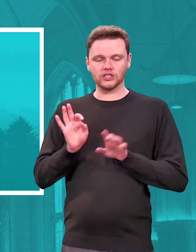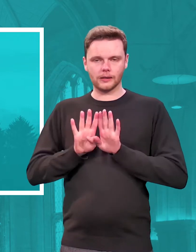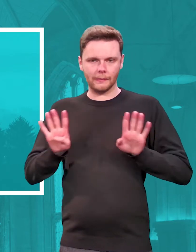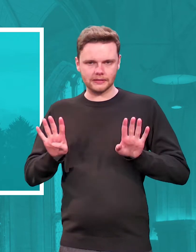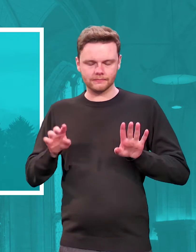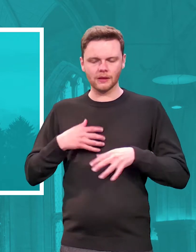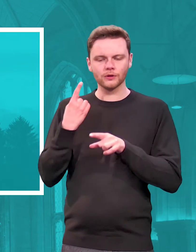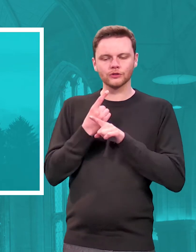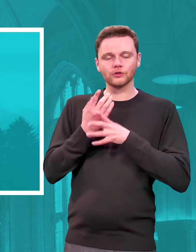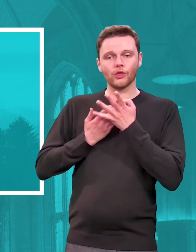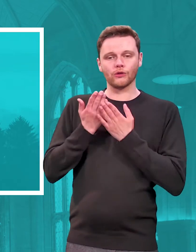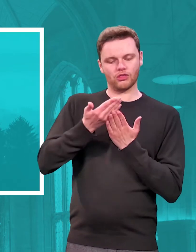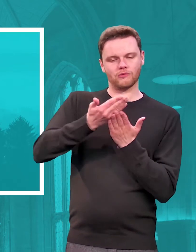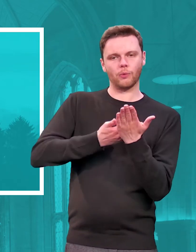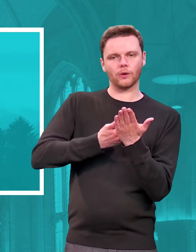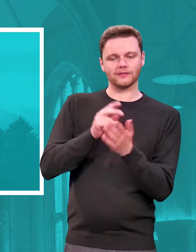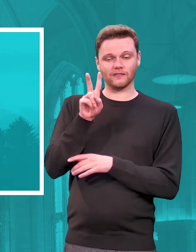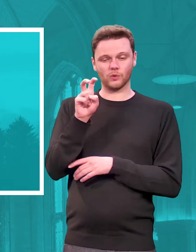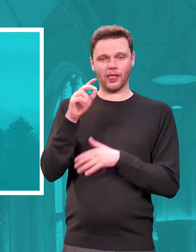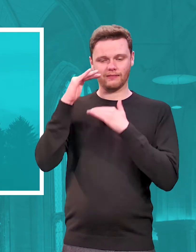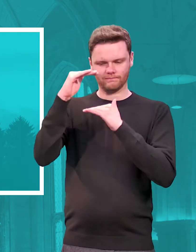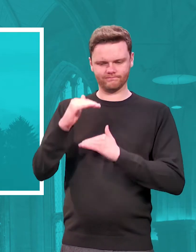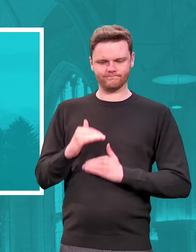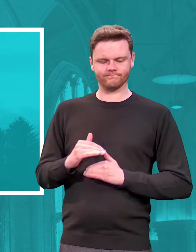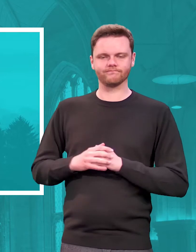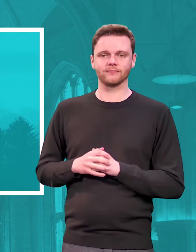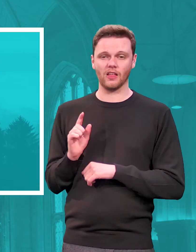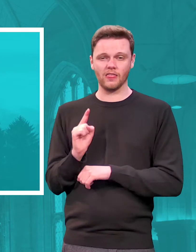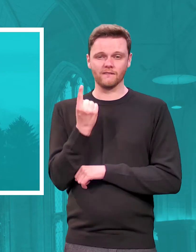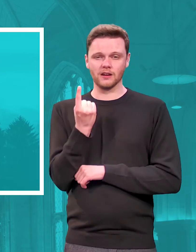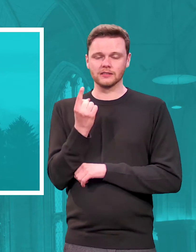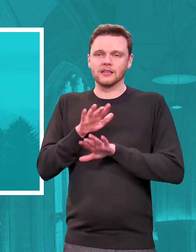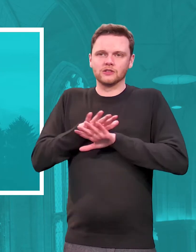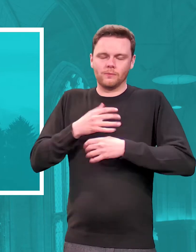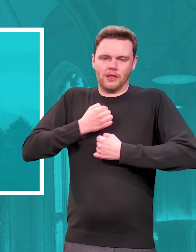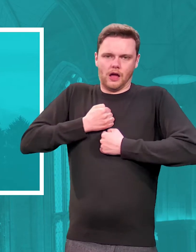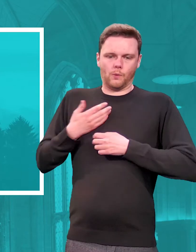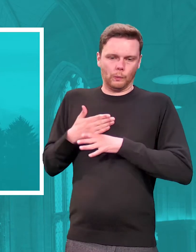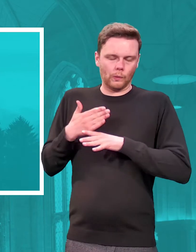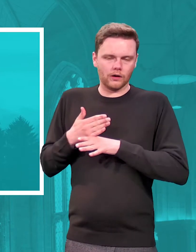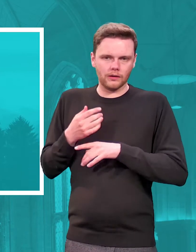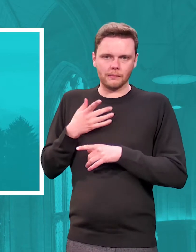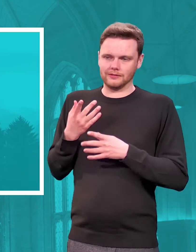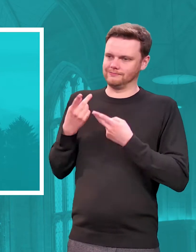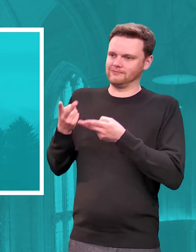in all its twelve sections. The first section is, really, not our business but that of the Assembly Business Committee,